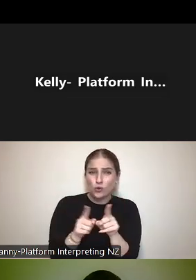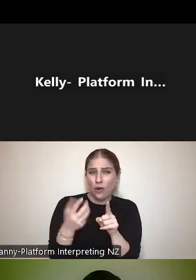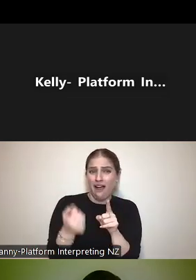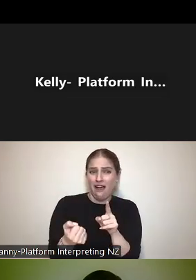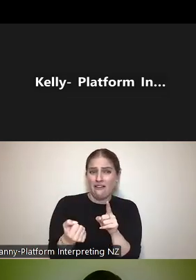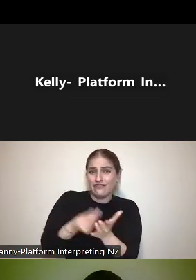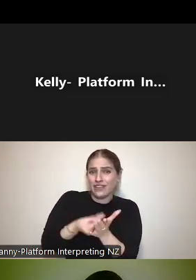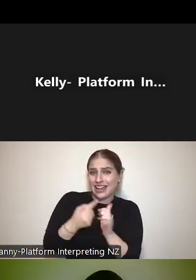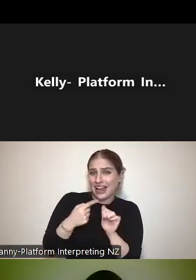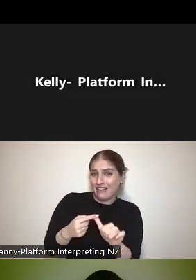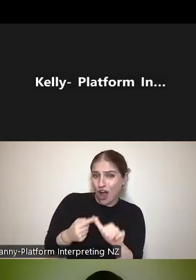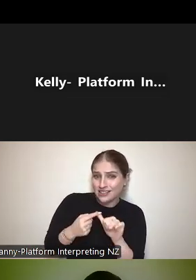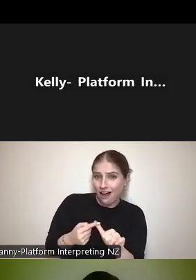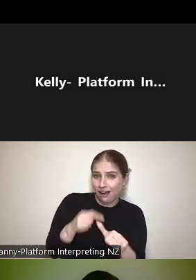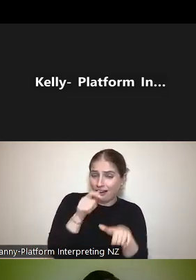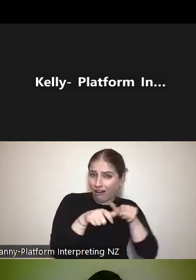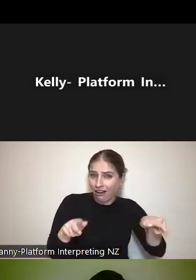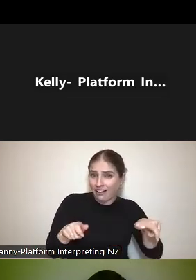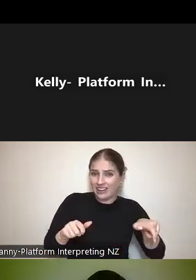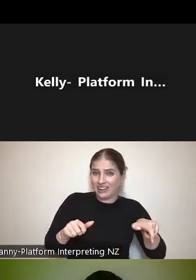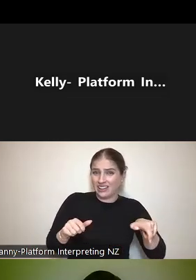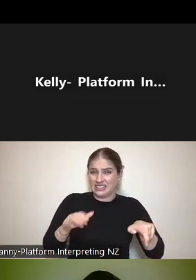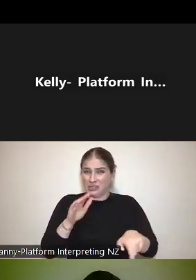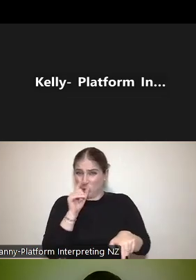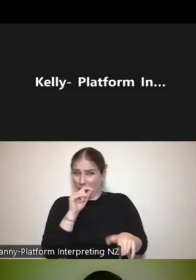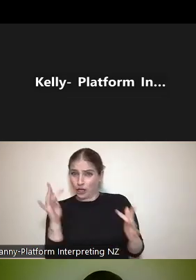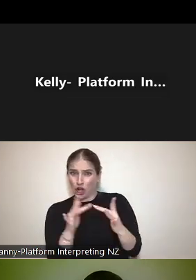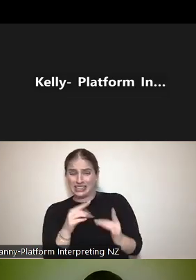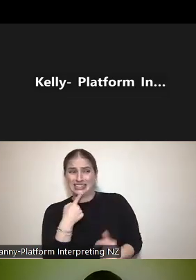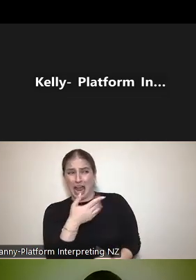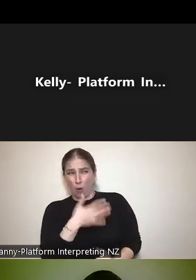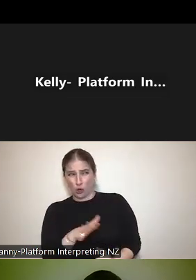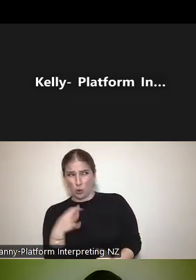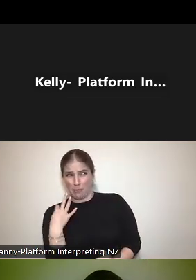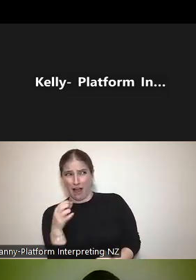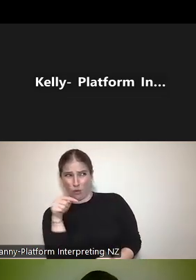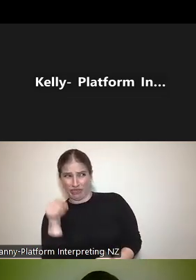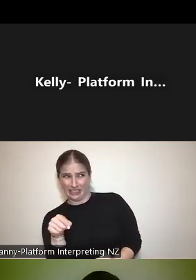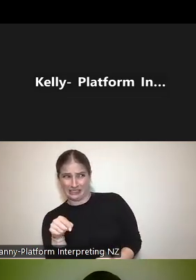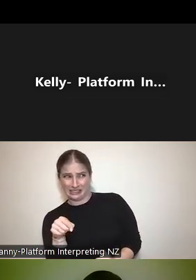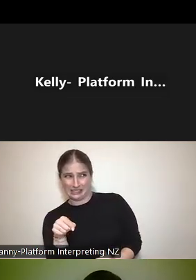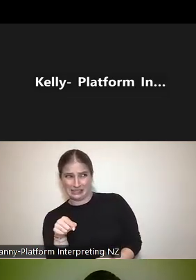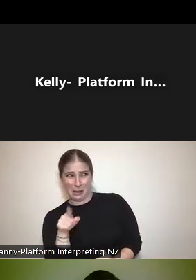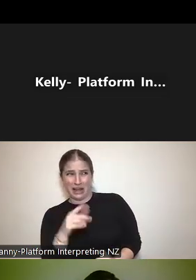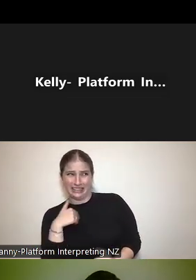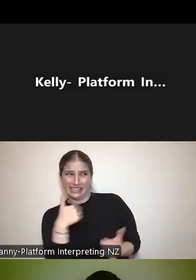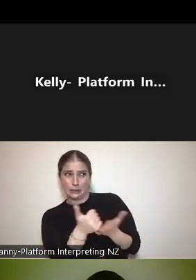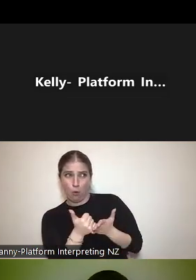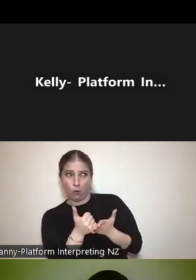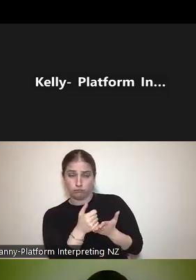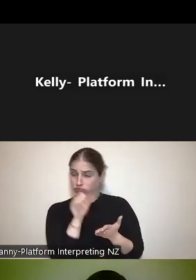to apply for this, but I need some support, and they can do that, they can provide that. Arts Access Aotearoa, we do not provide funding,